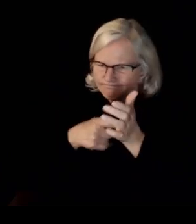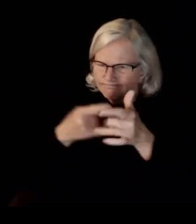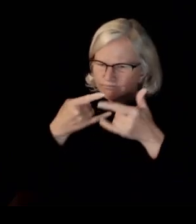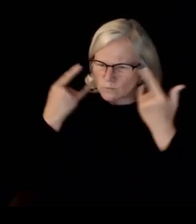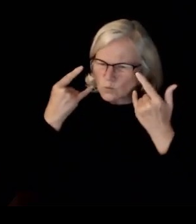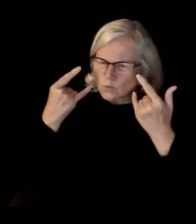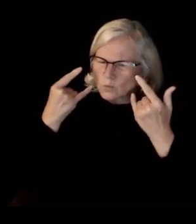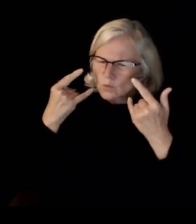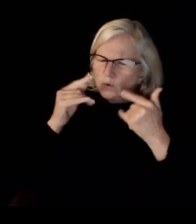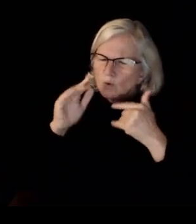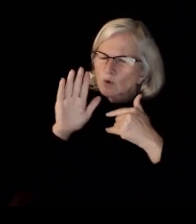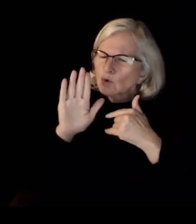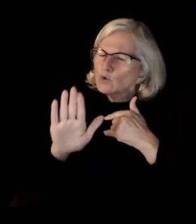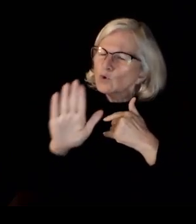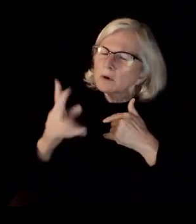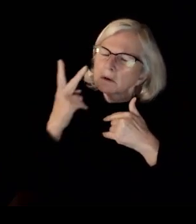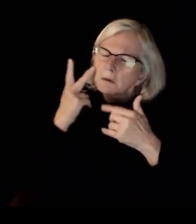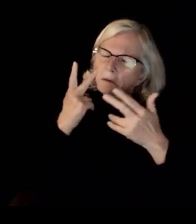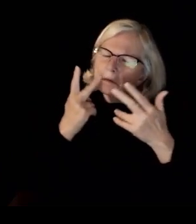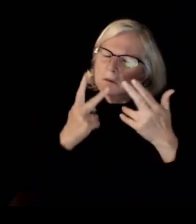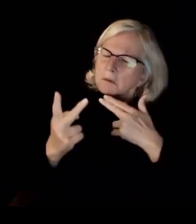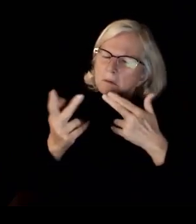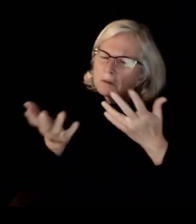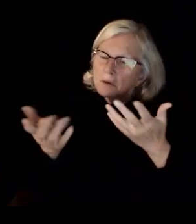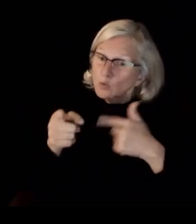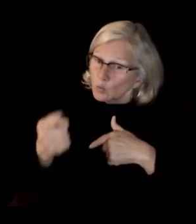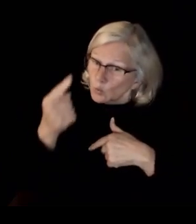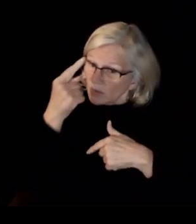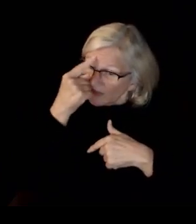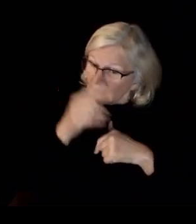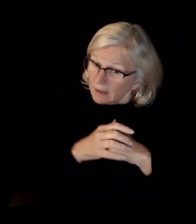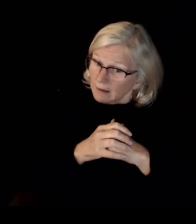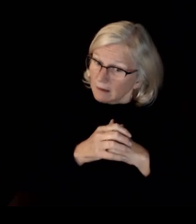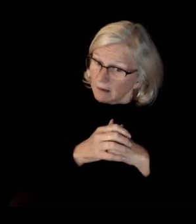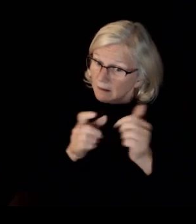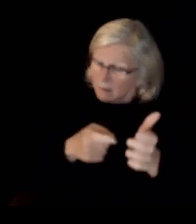you think it's going to work and if so when might we see it making a difference? How long